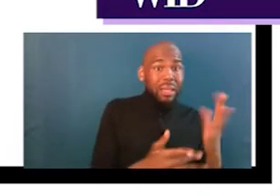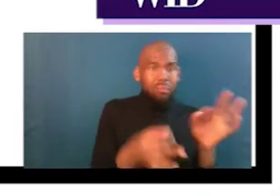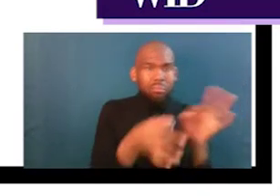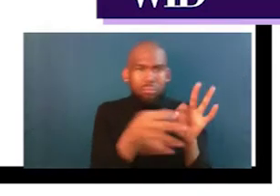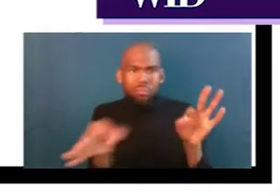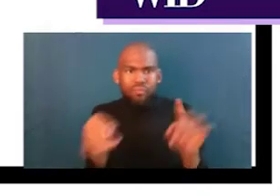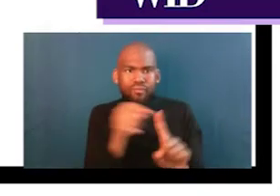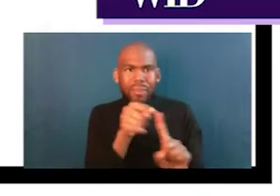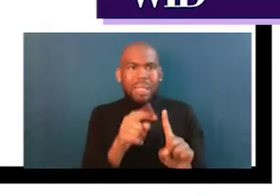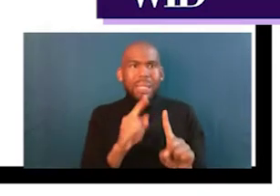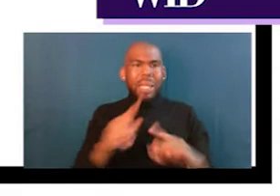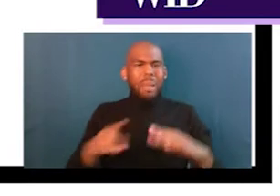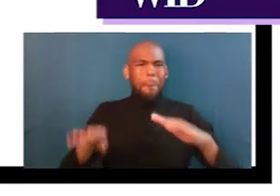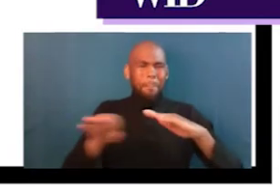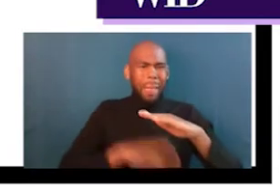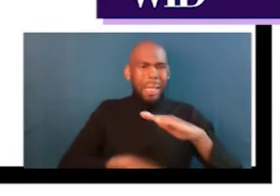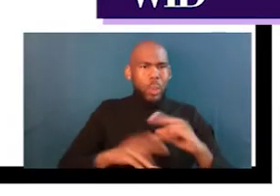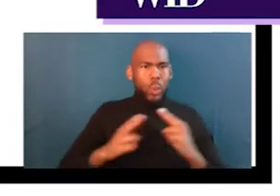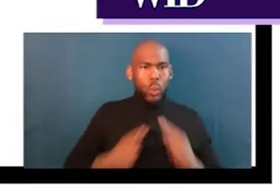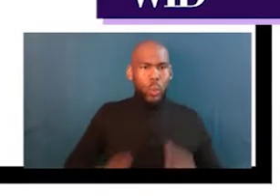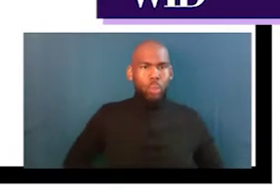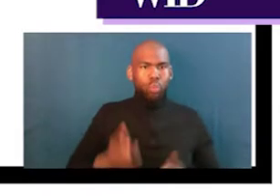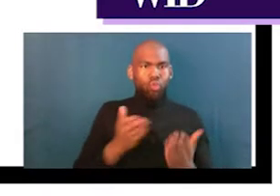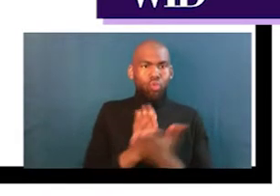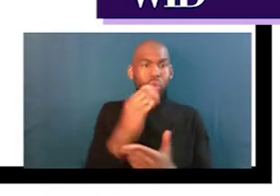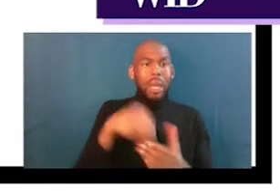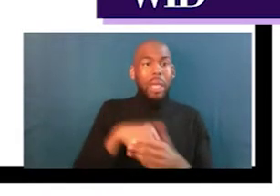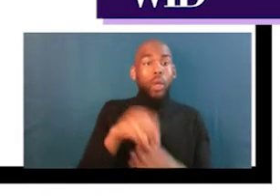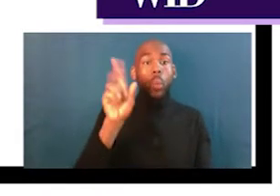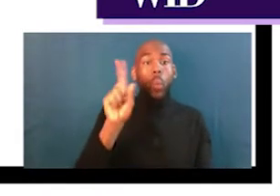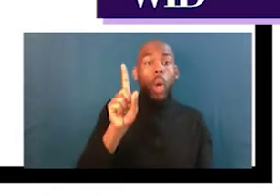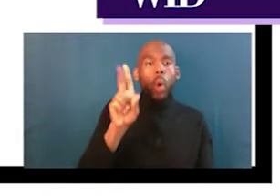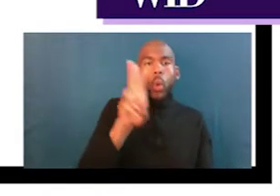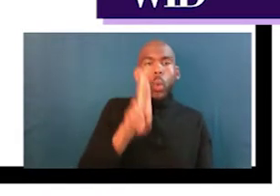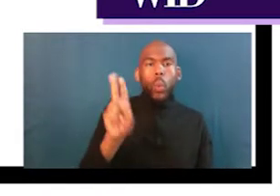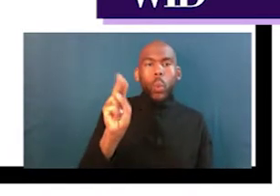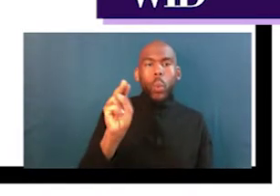is defined as a basic human right in the United Nations Convention on the Rights of Persons